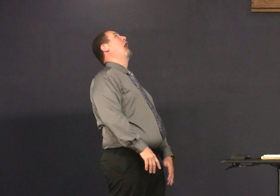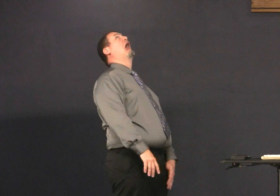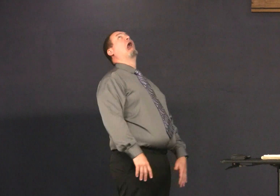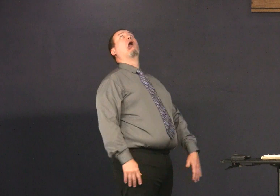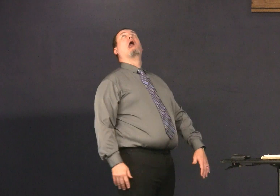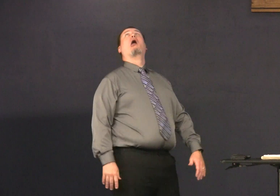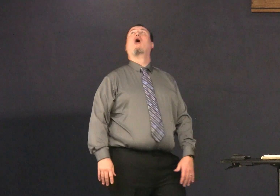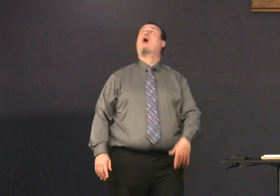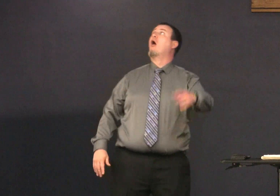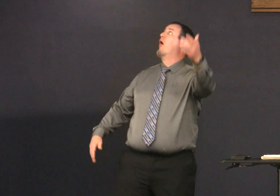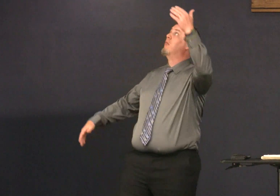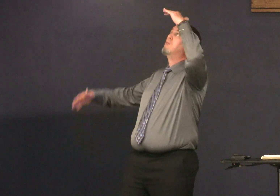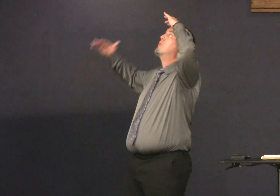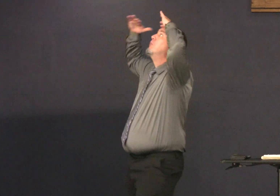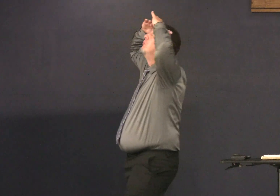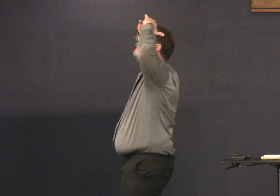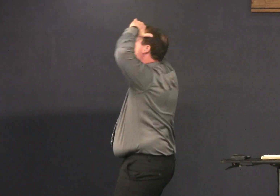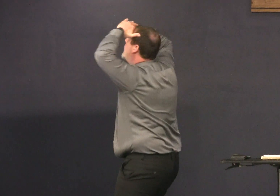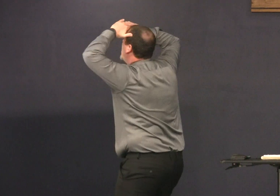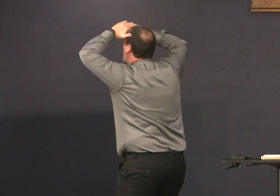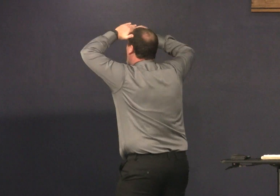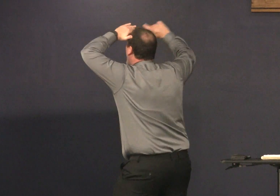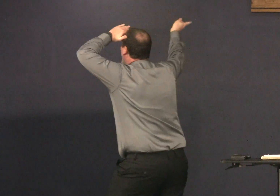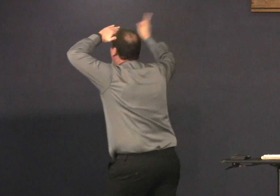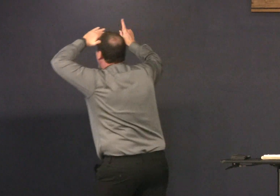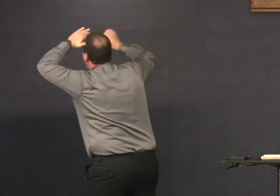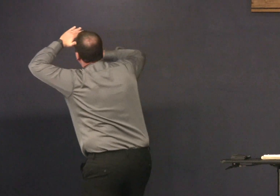right there you know I'm just looking around and acting like I don't see him